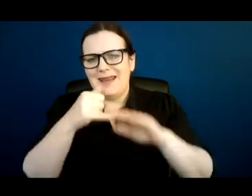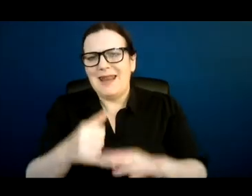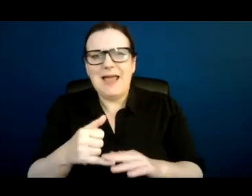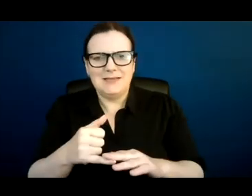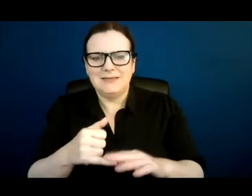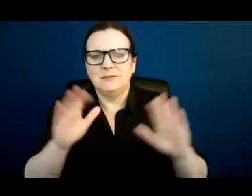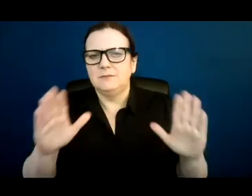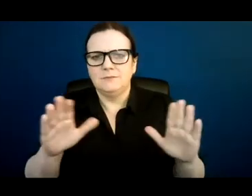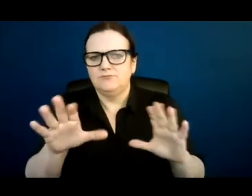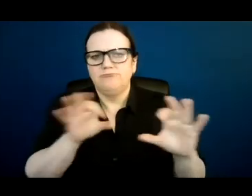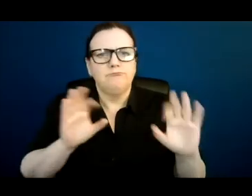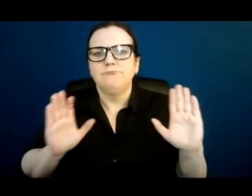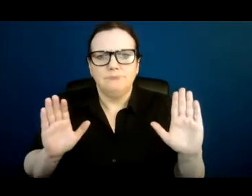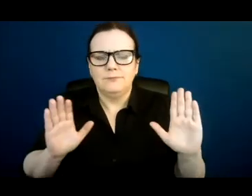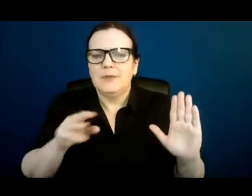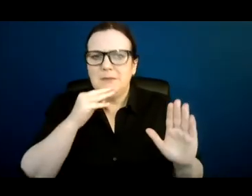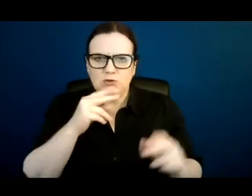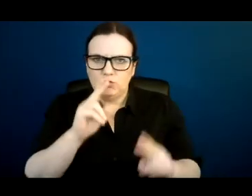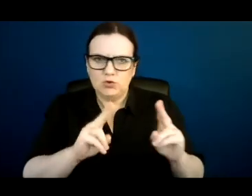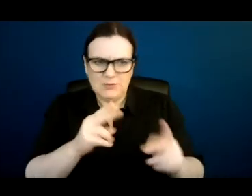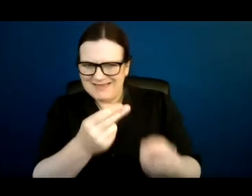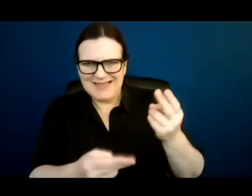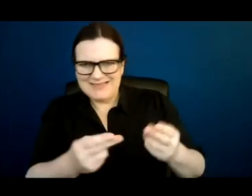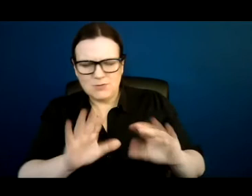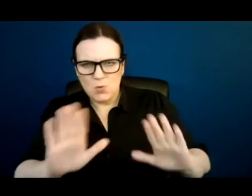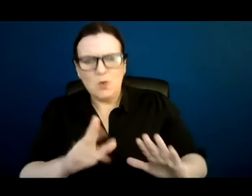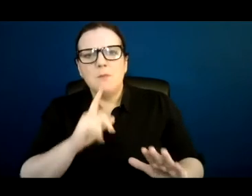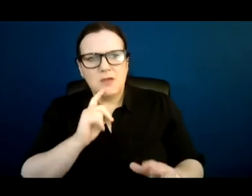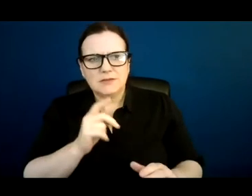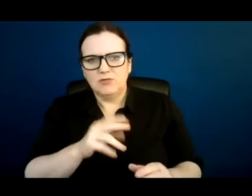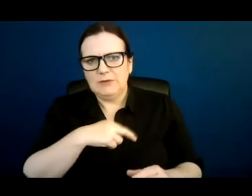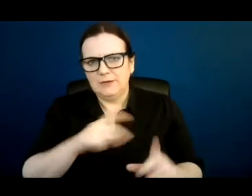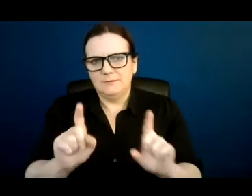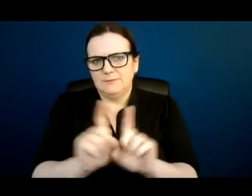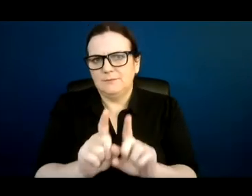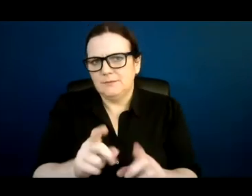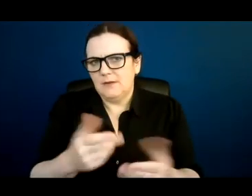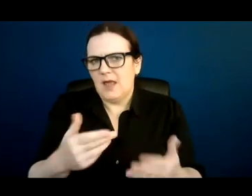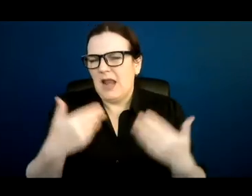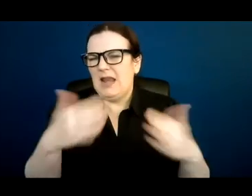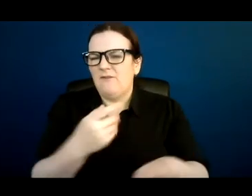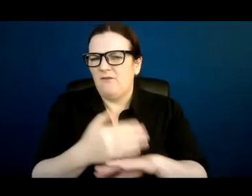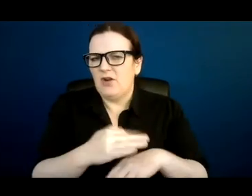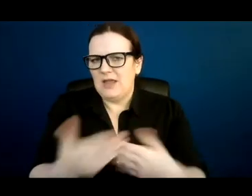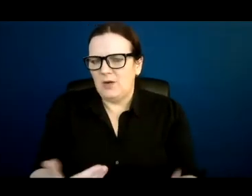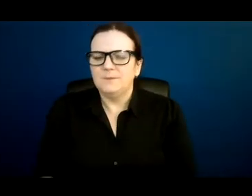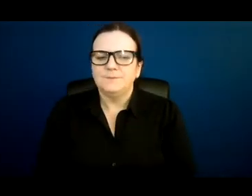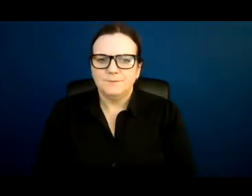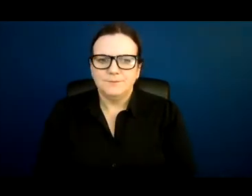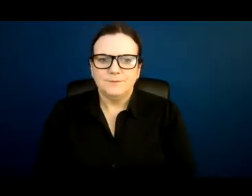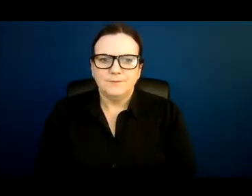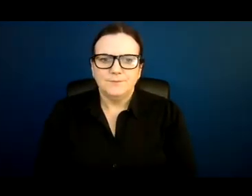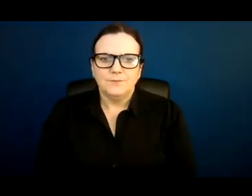interveners. But I will leave it there Patricia. >>: Thank you Gary. Alice, over to you, the same